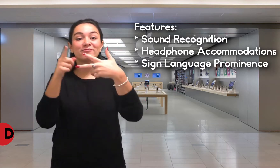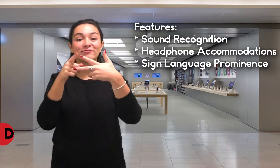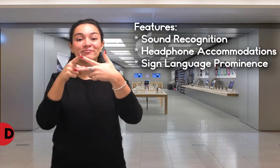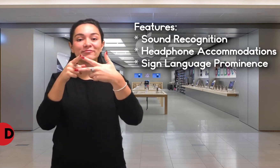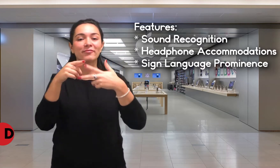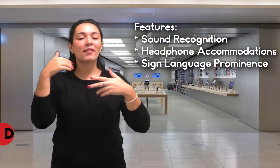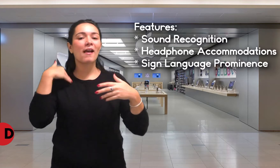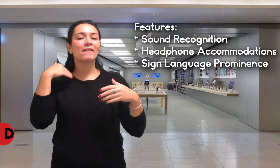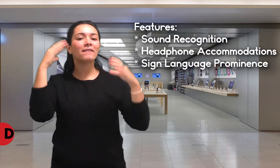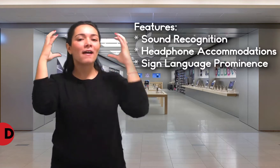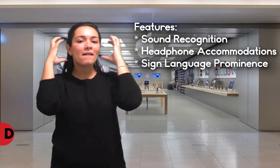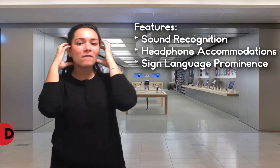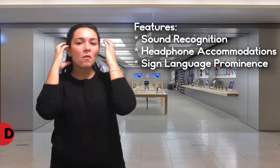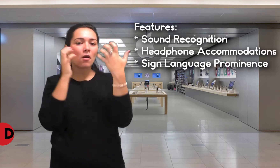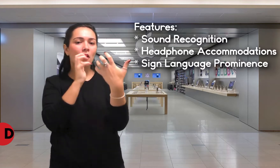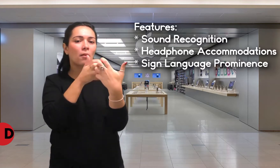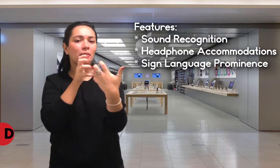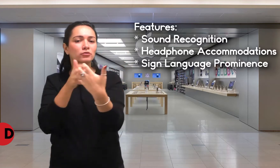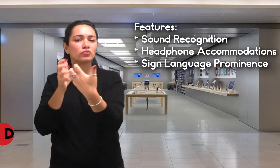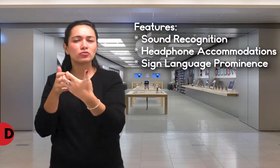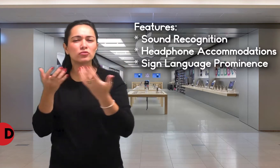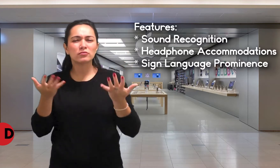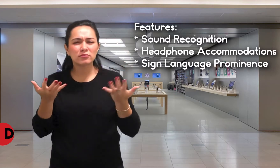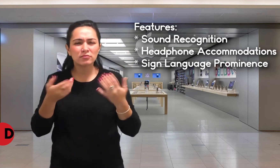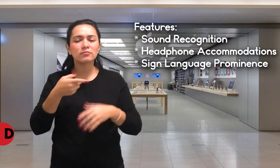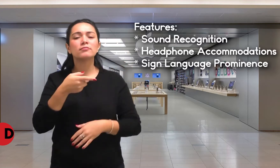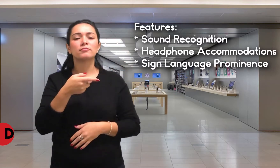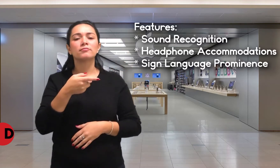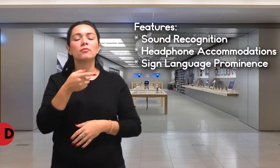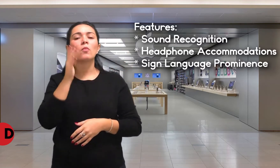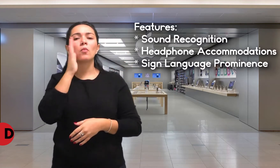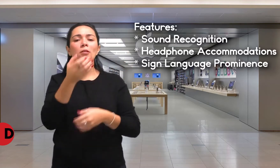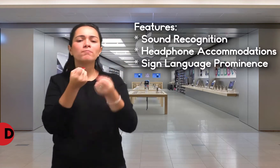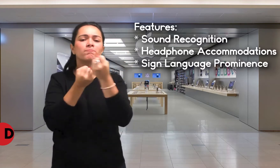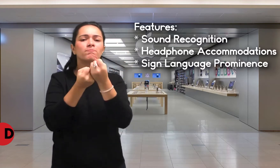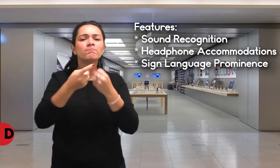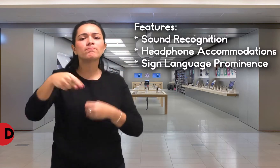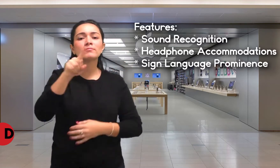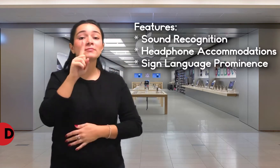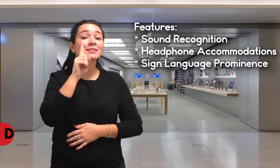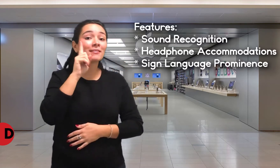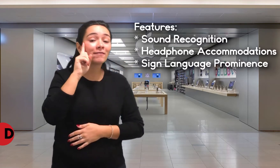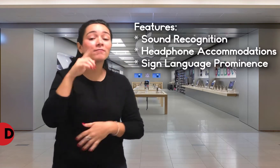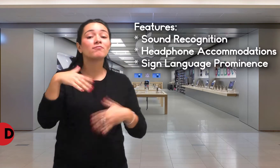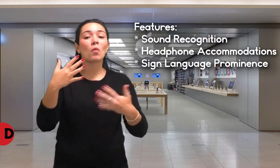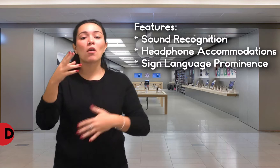The ‘Headphone Accommodations’ feature allows Deaf and